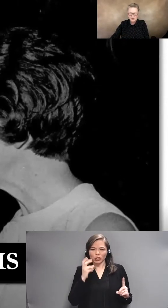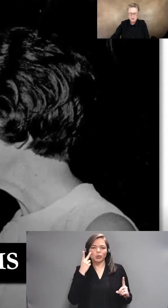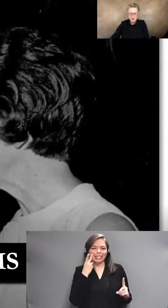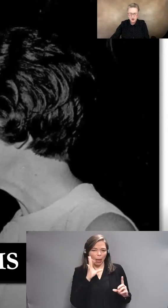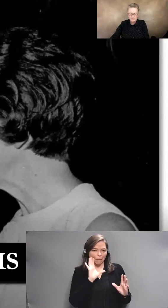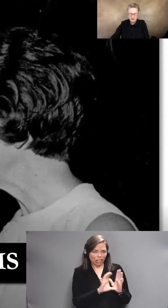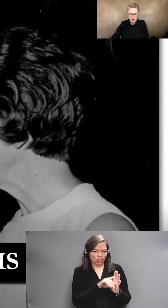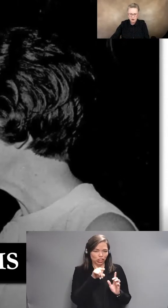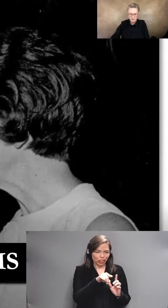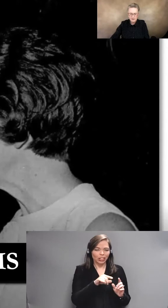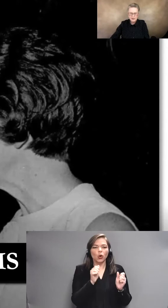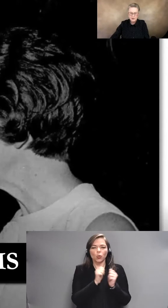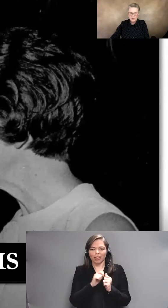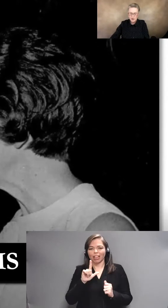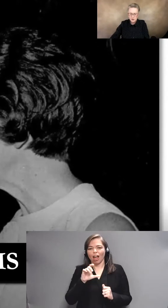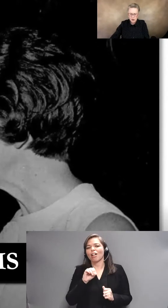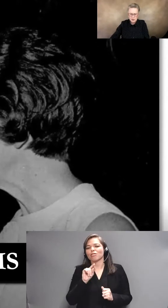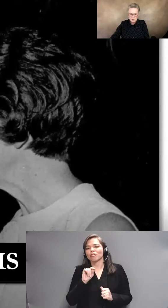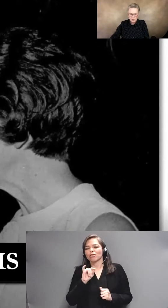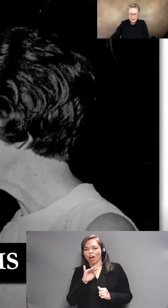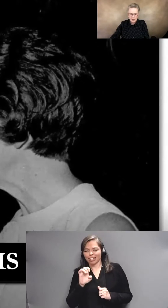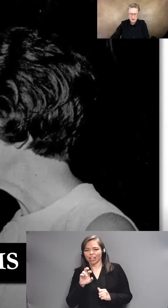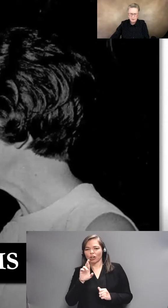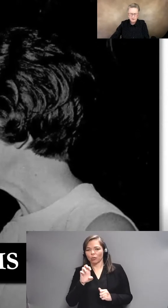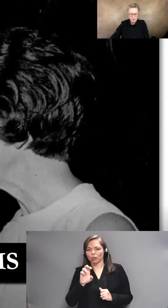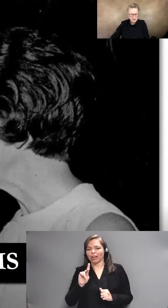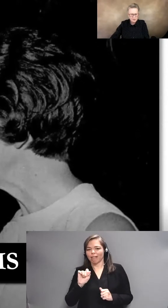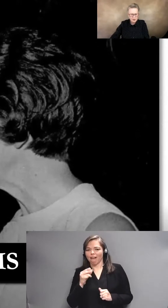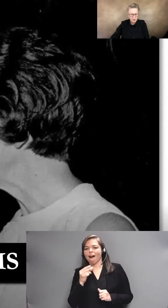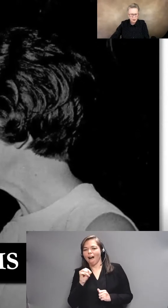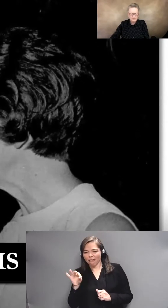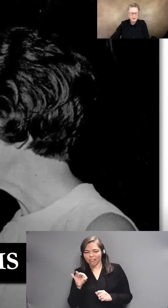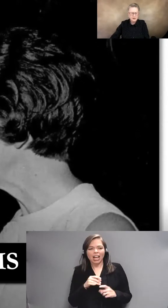of Lottie Riekehof, now I'm not sure why she's pointing at him, but there must have been a point